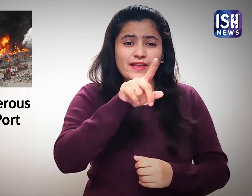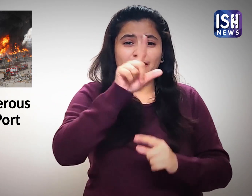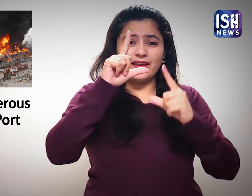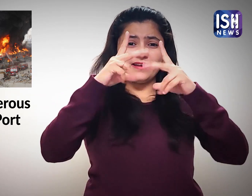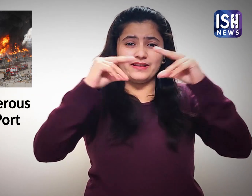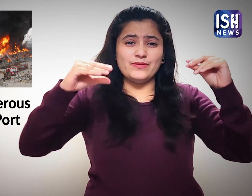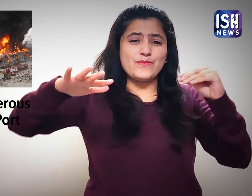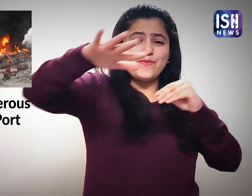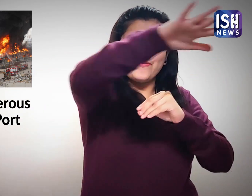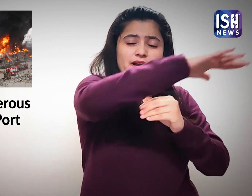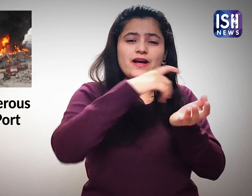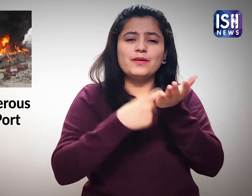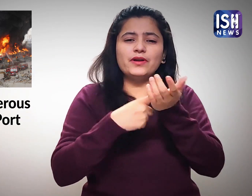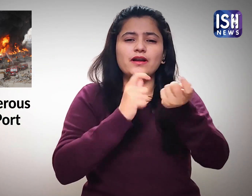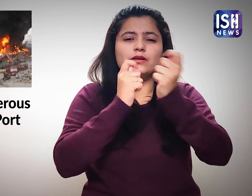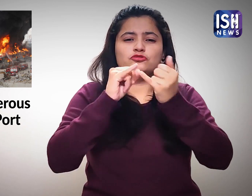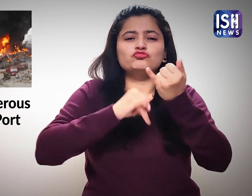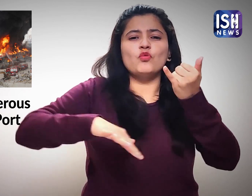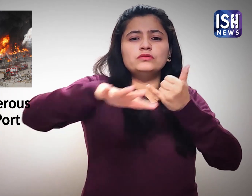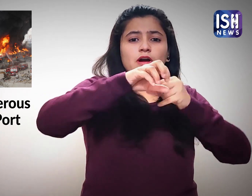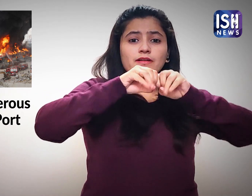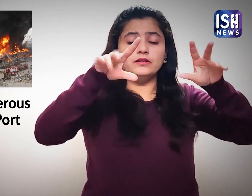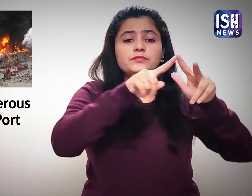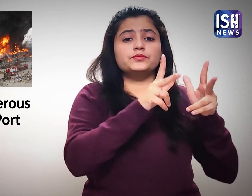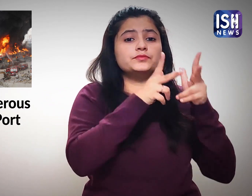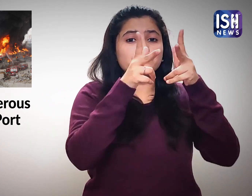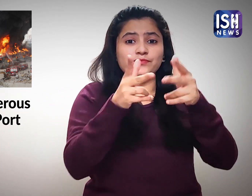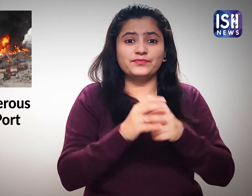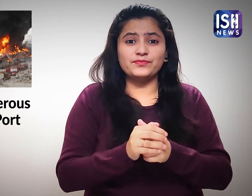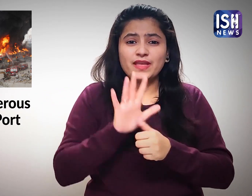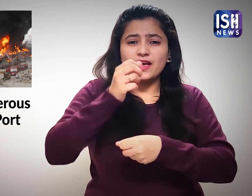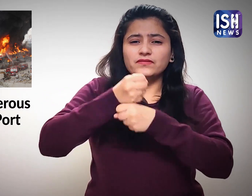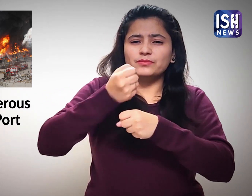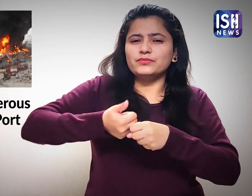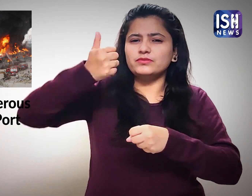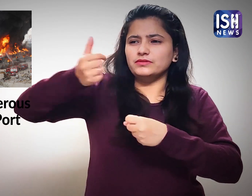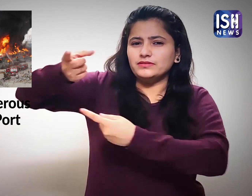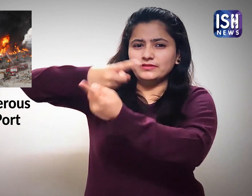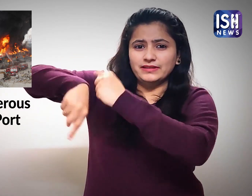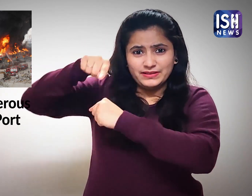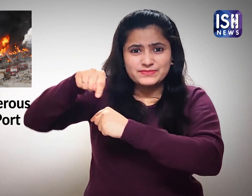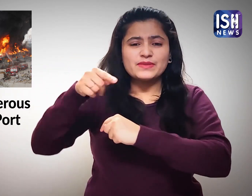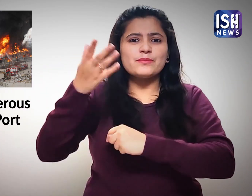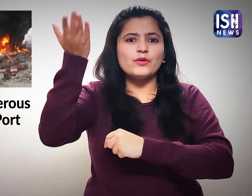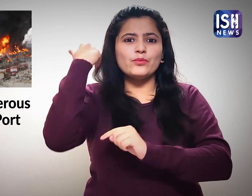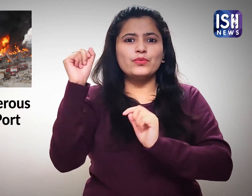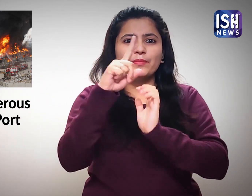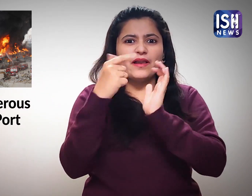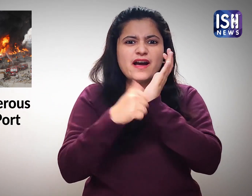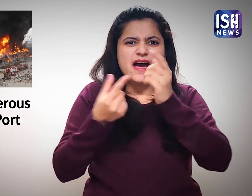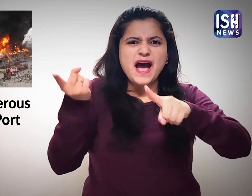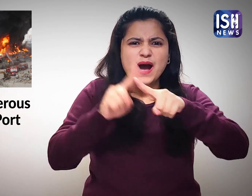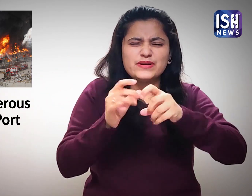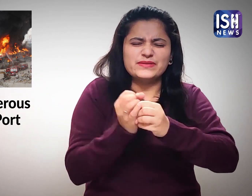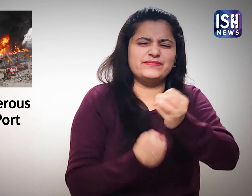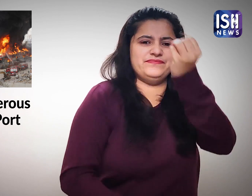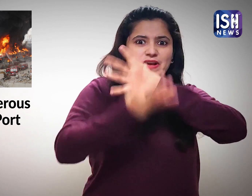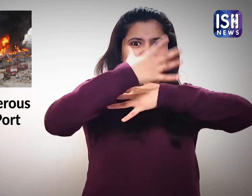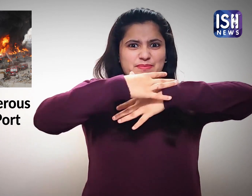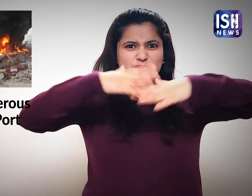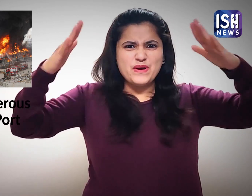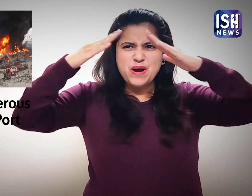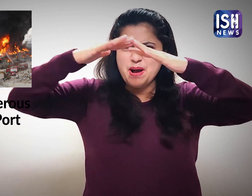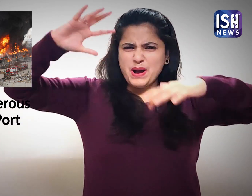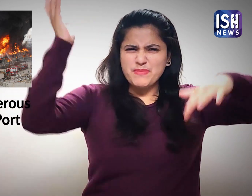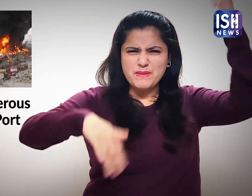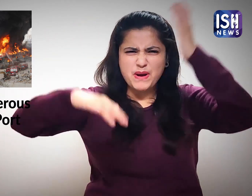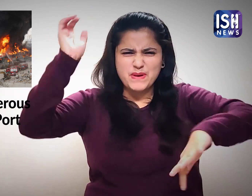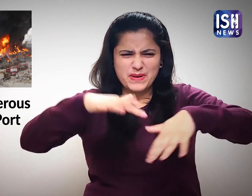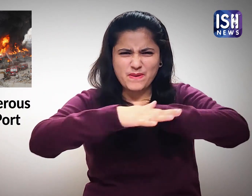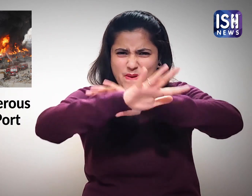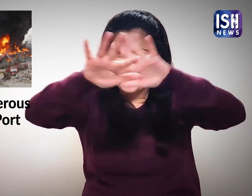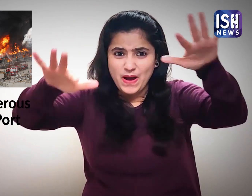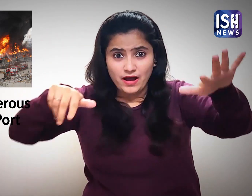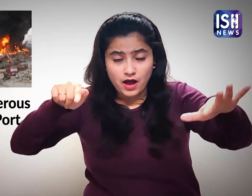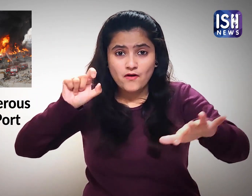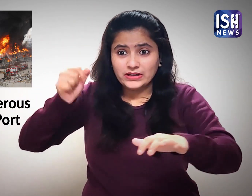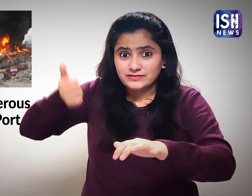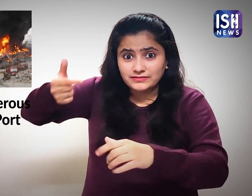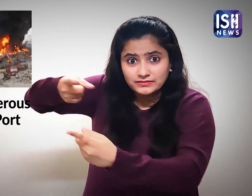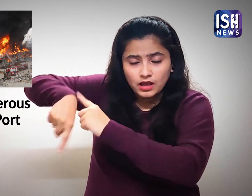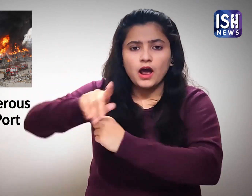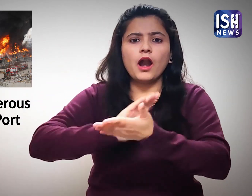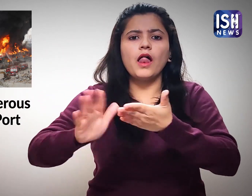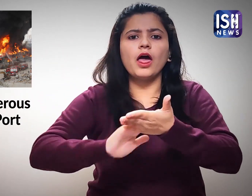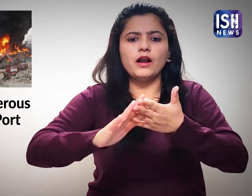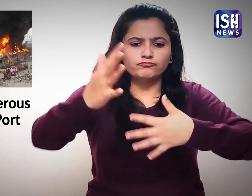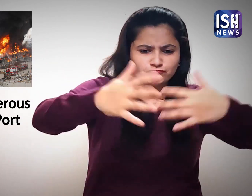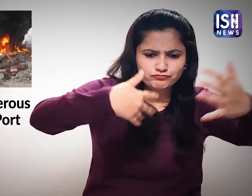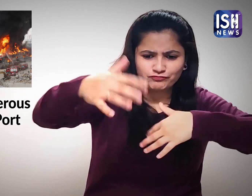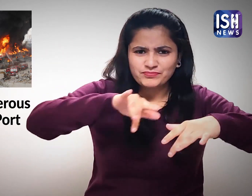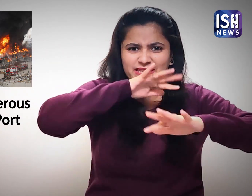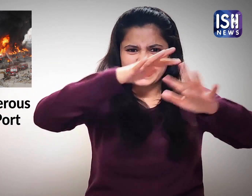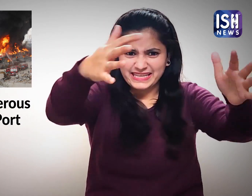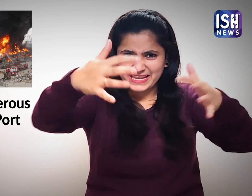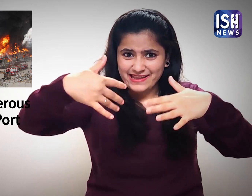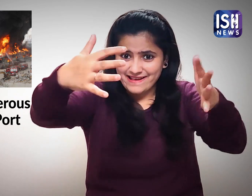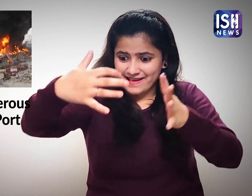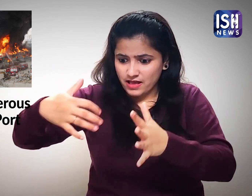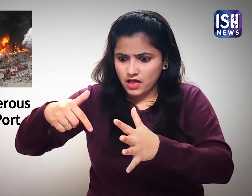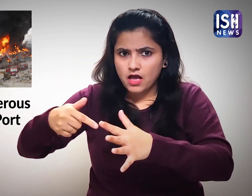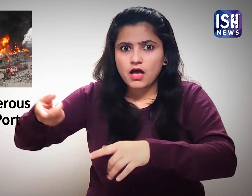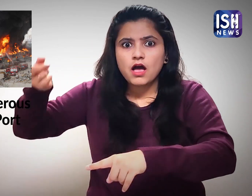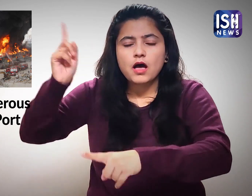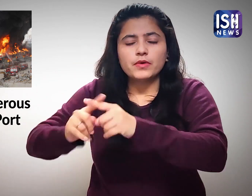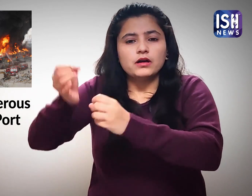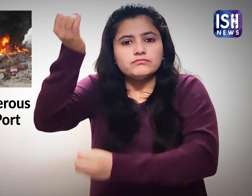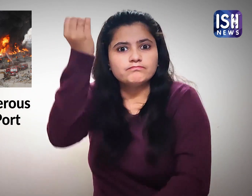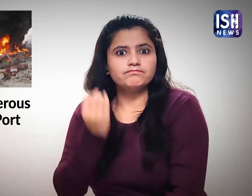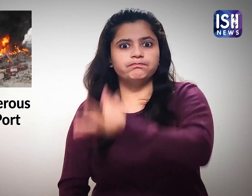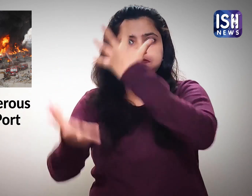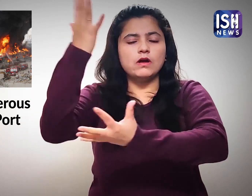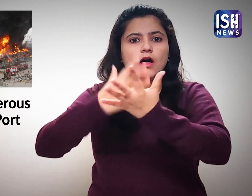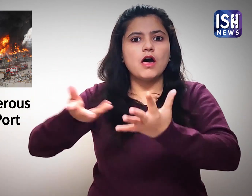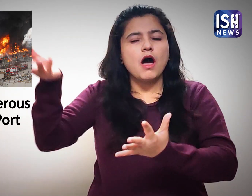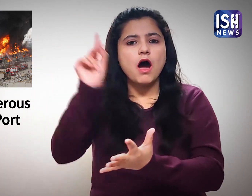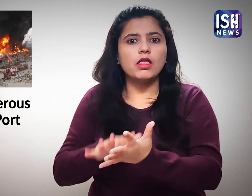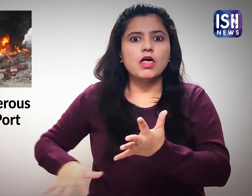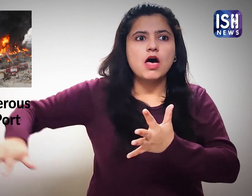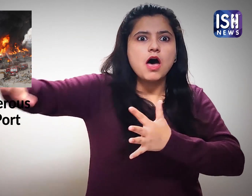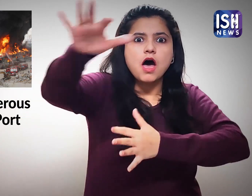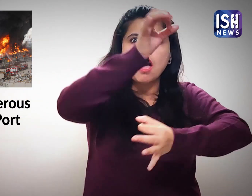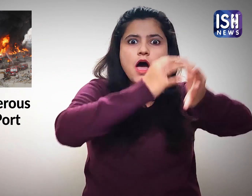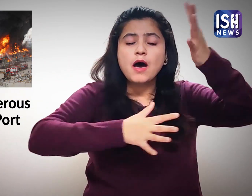According to local reports, officials were clearing the area to remove debris from last month's explosion when the fire erupted.